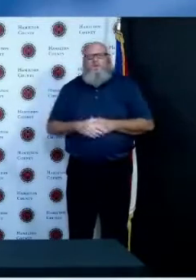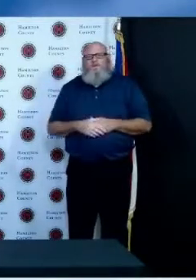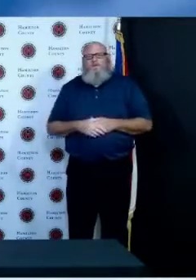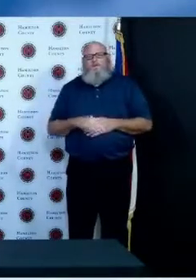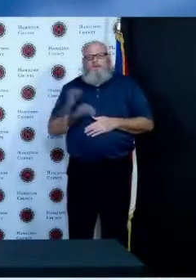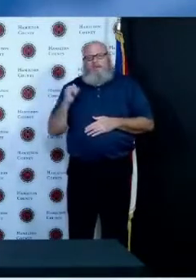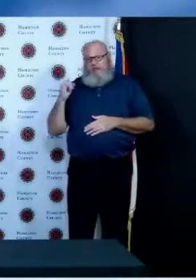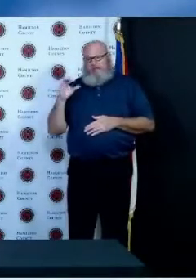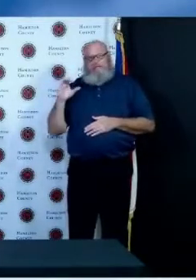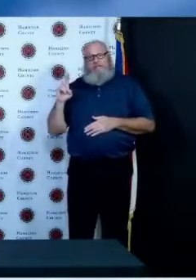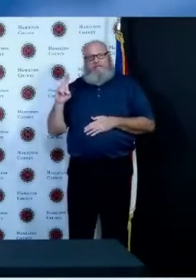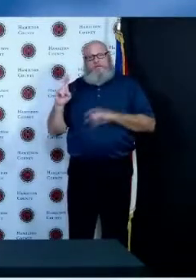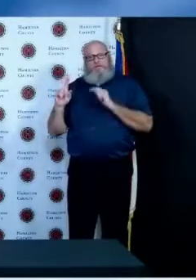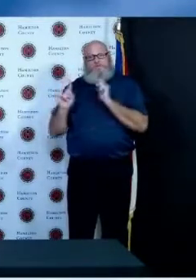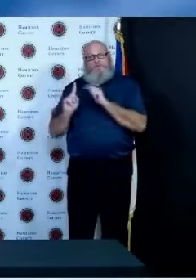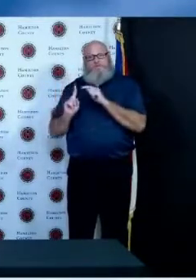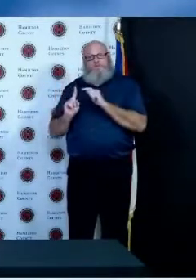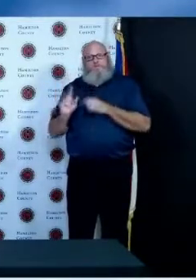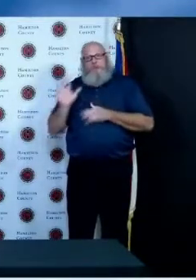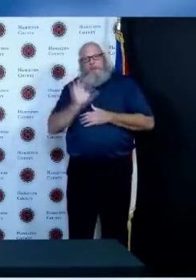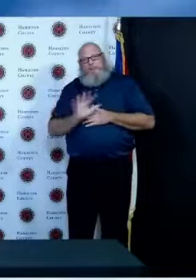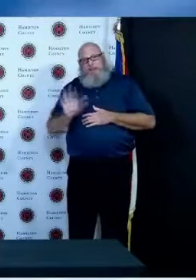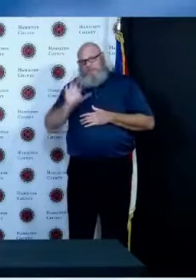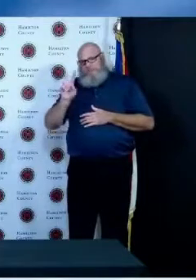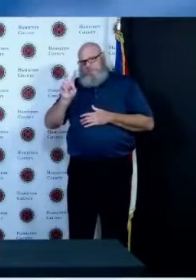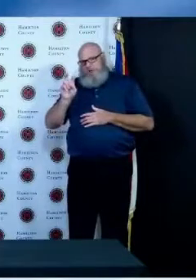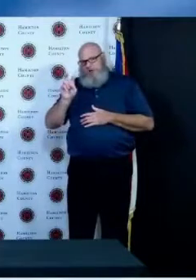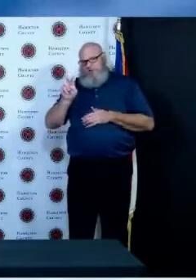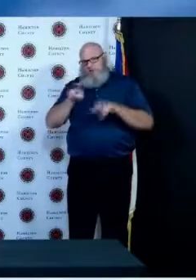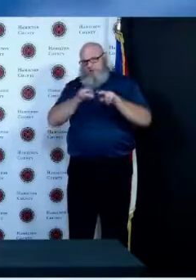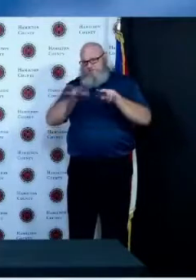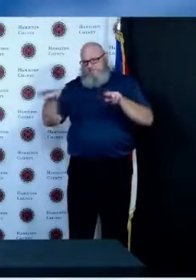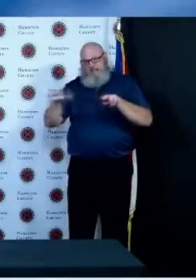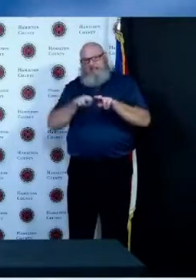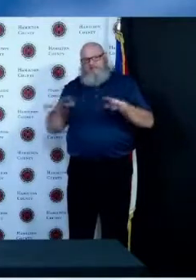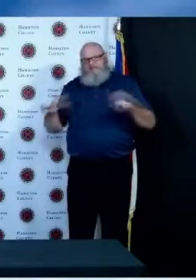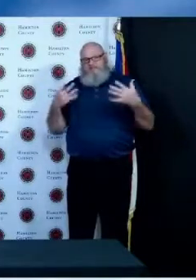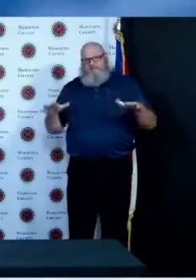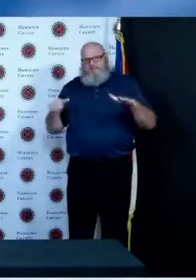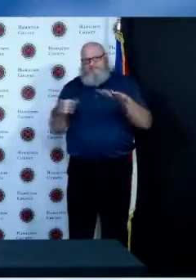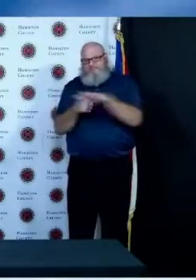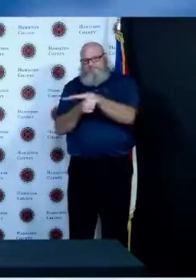200 individuals in our region's intensive care units so we have a long way to go still before